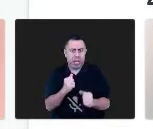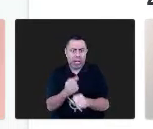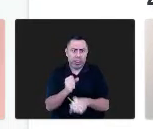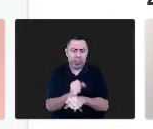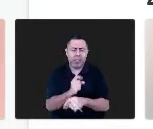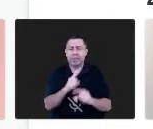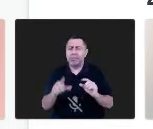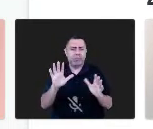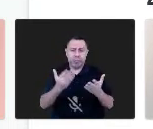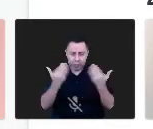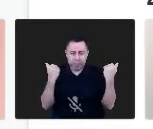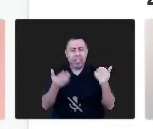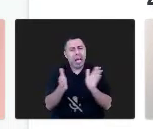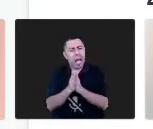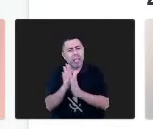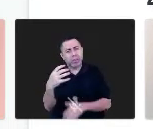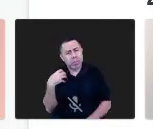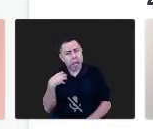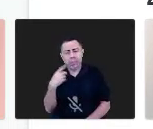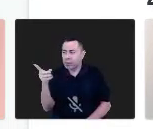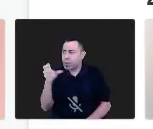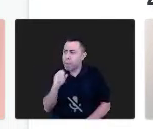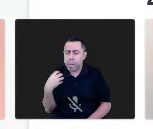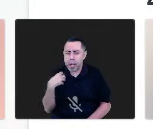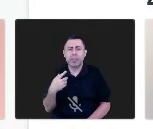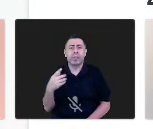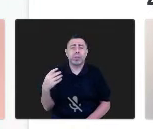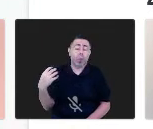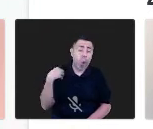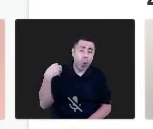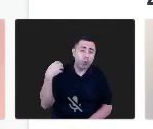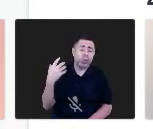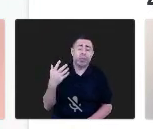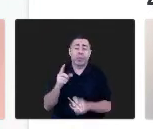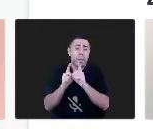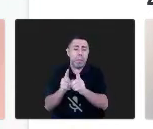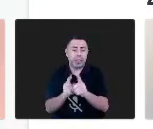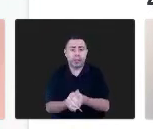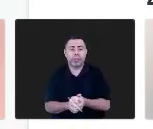write doing your job search whether virtual or in person um with uh friends and accountant partners